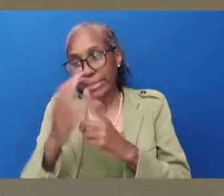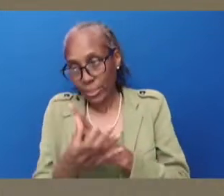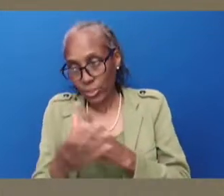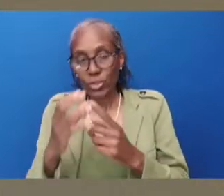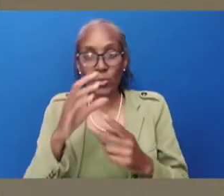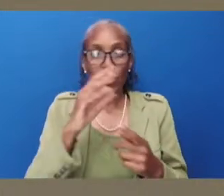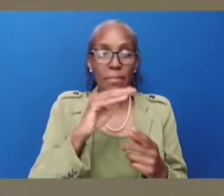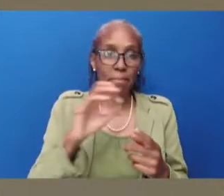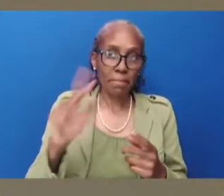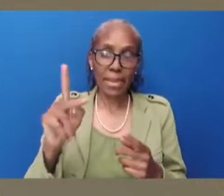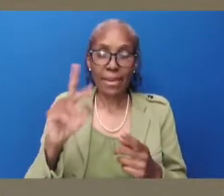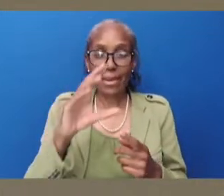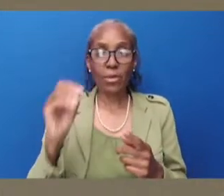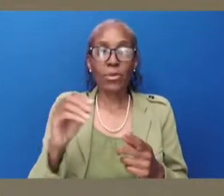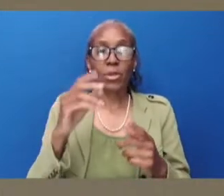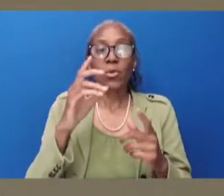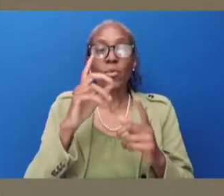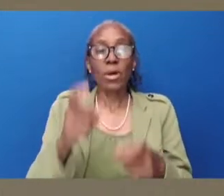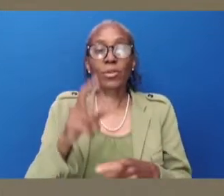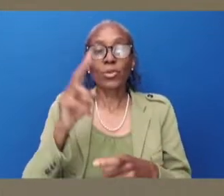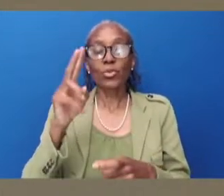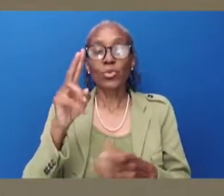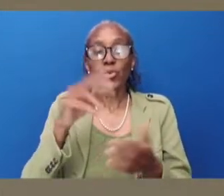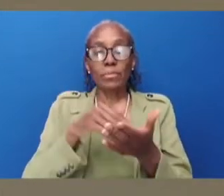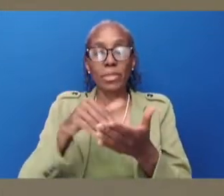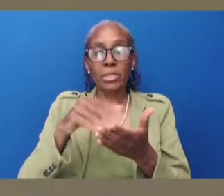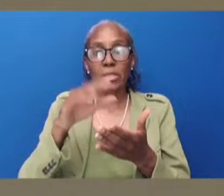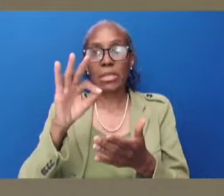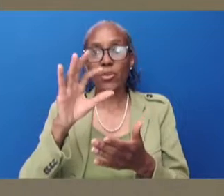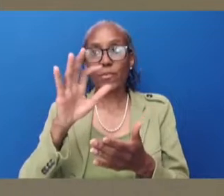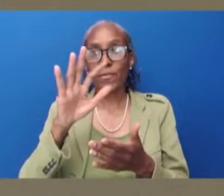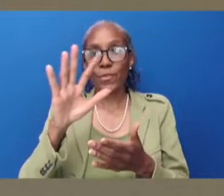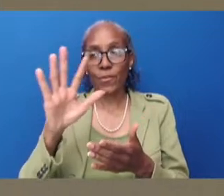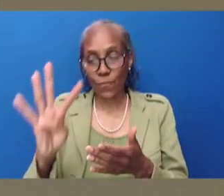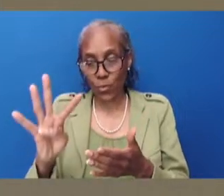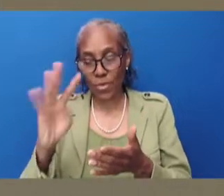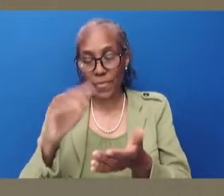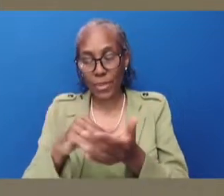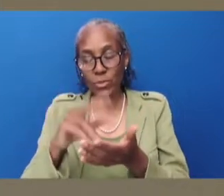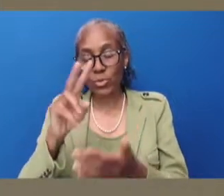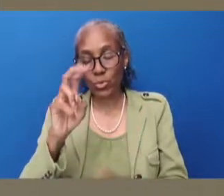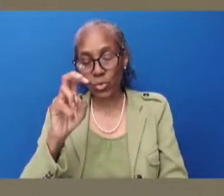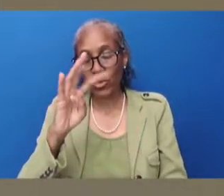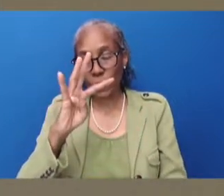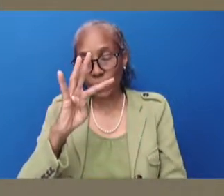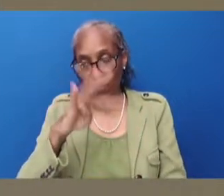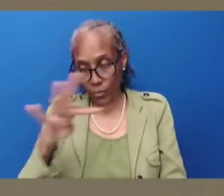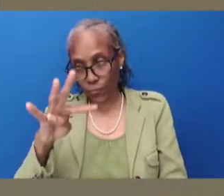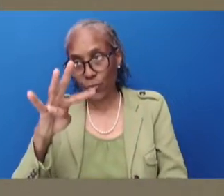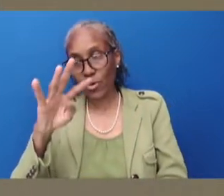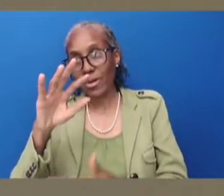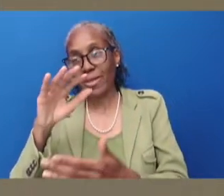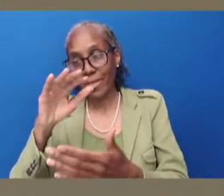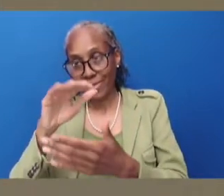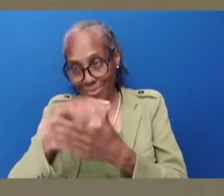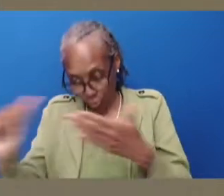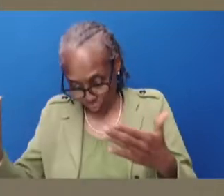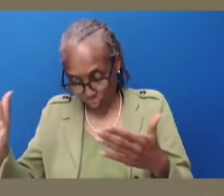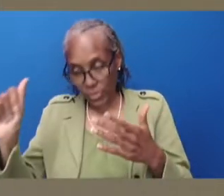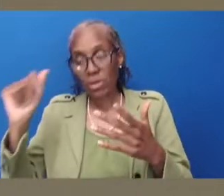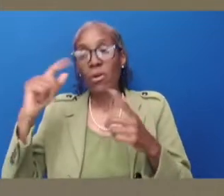CONDITIONS UNDER WHICH